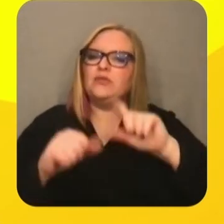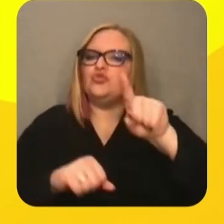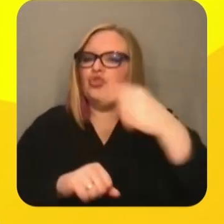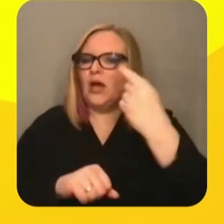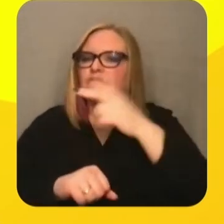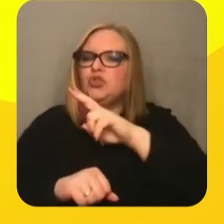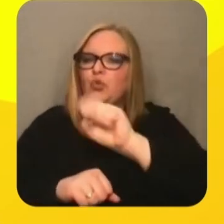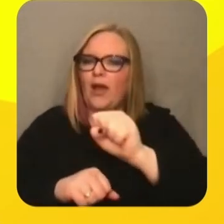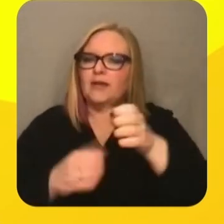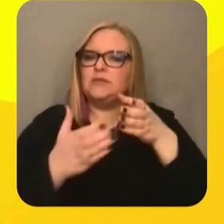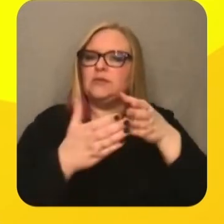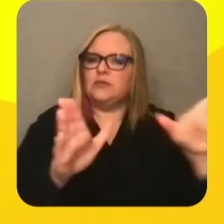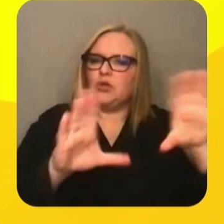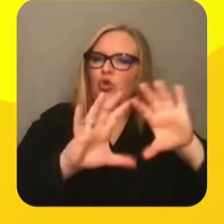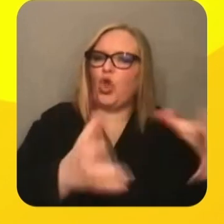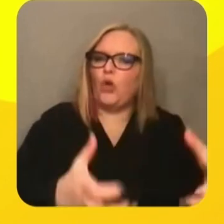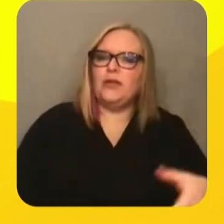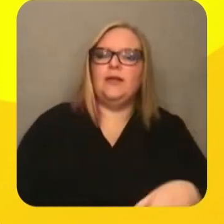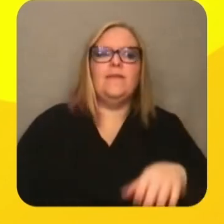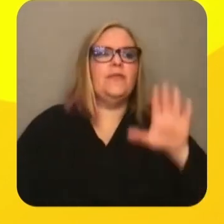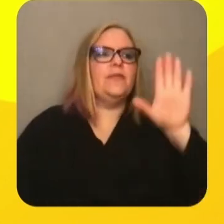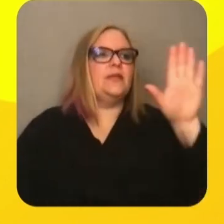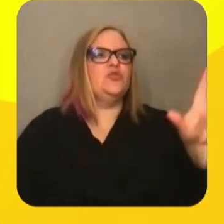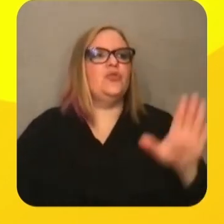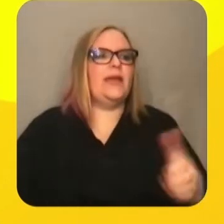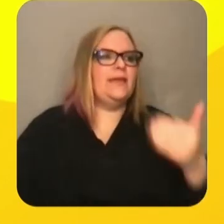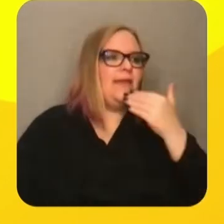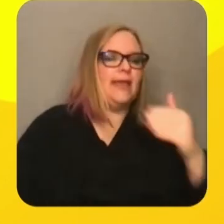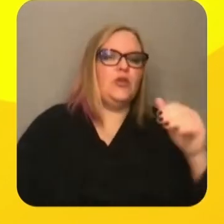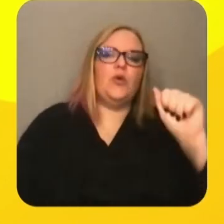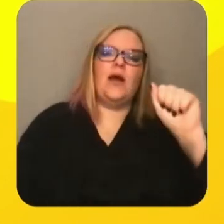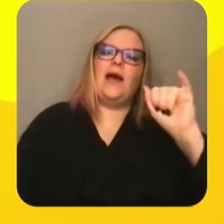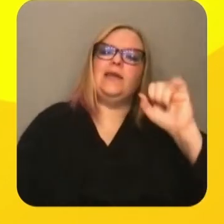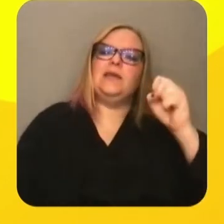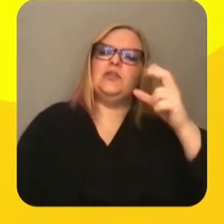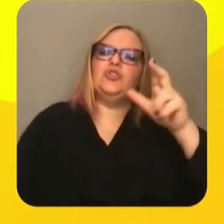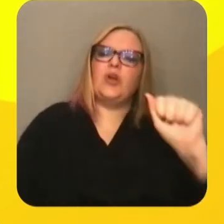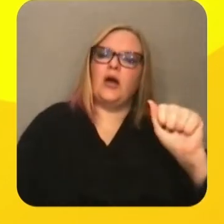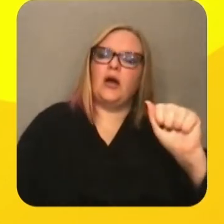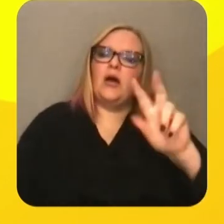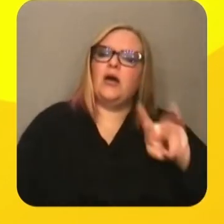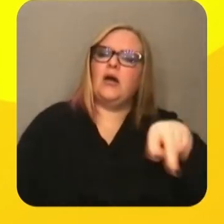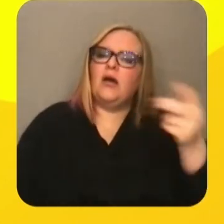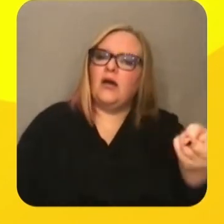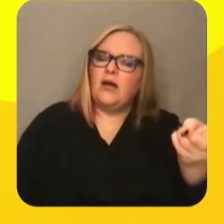That's great. Thank you, Iesha. The flip side of this, such a focus on the data is